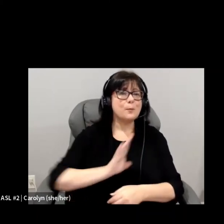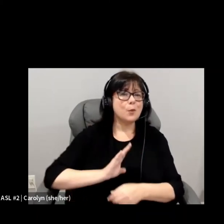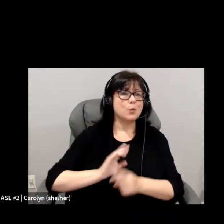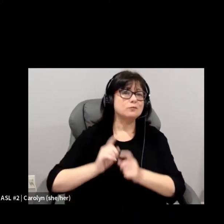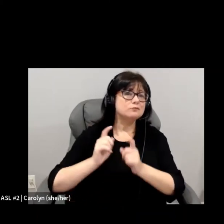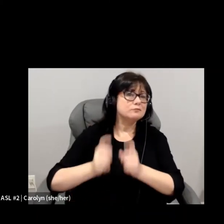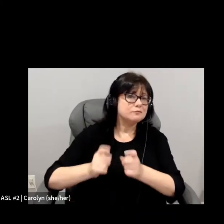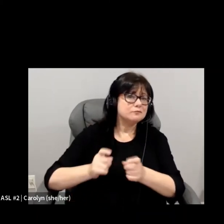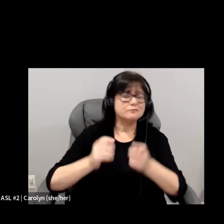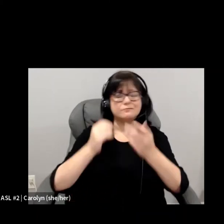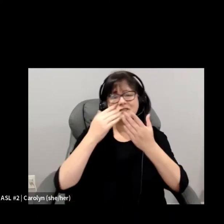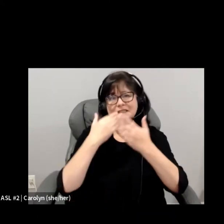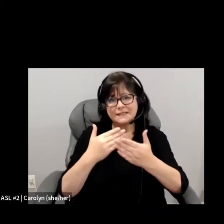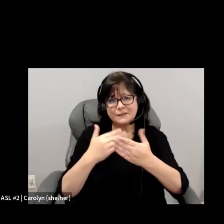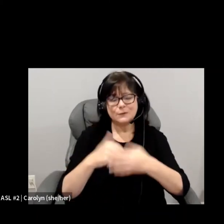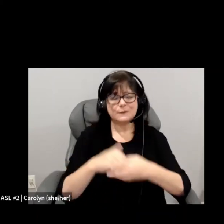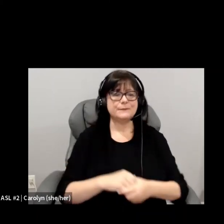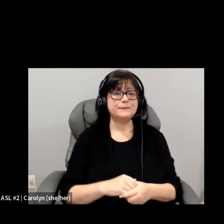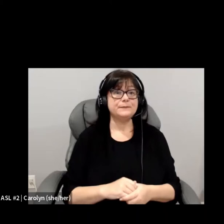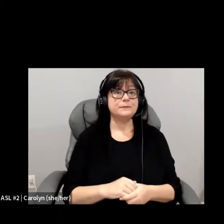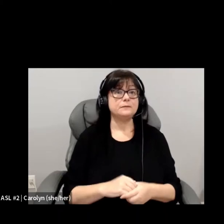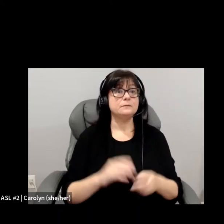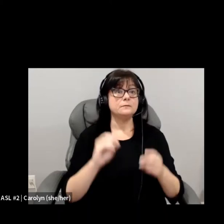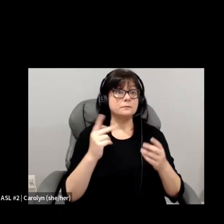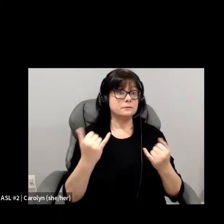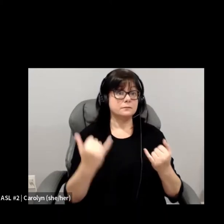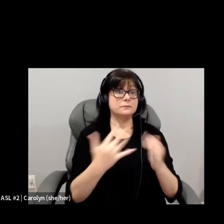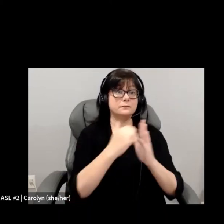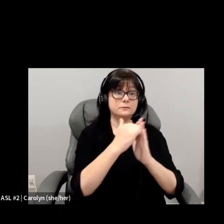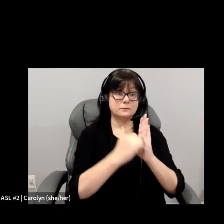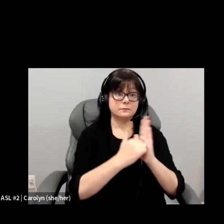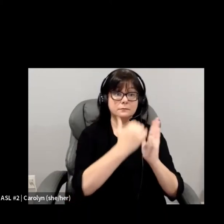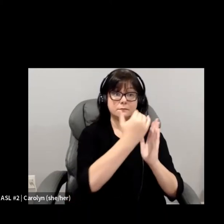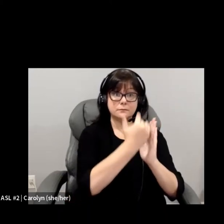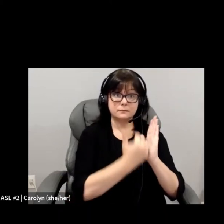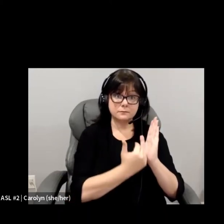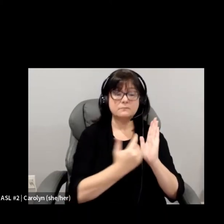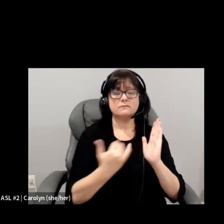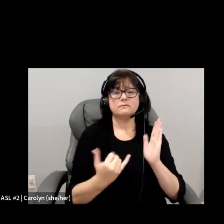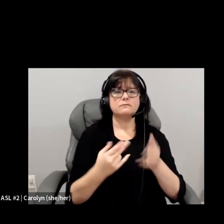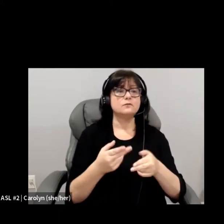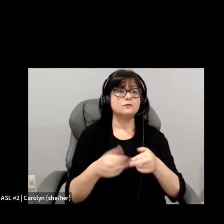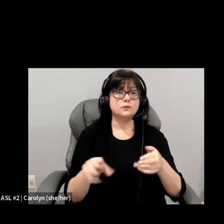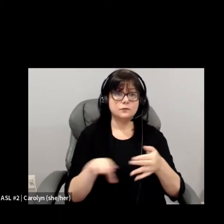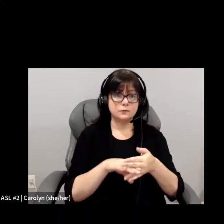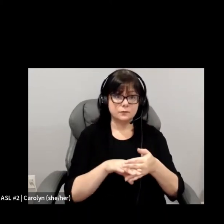THAT BRINGS US TO A POINT. WE'RE GOING TO TAKE A SHORT BREAK.